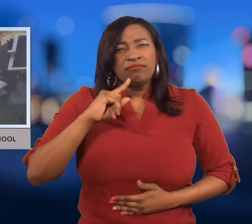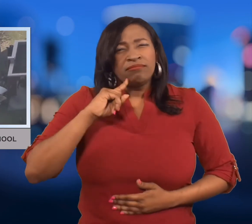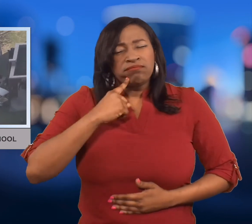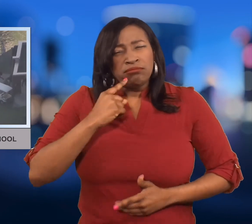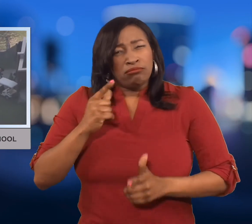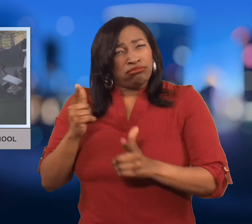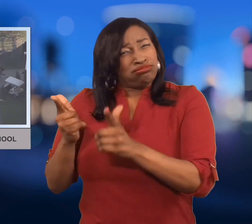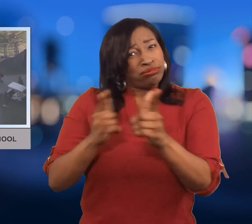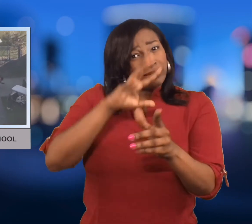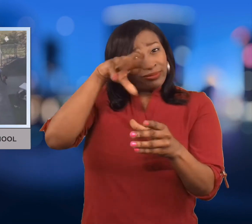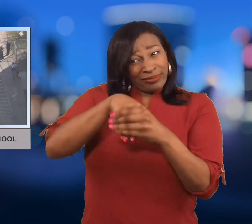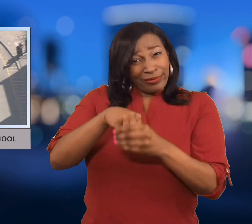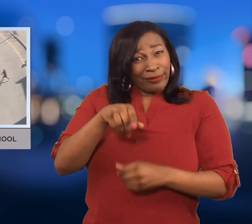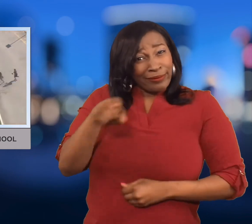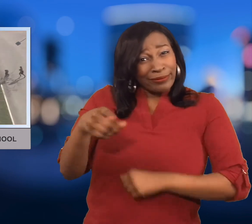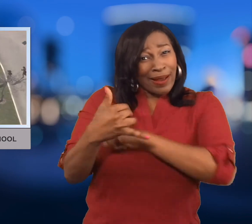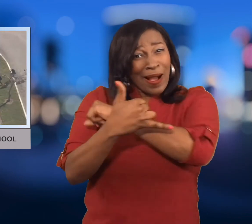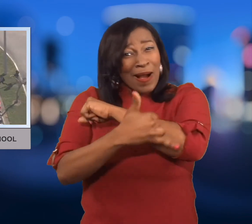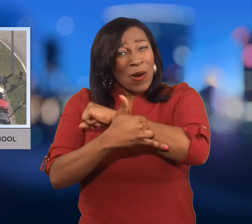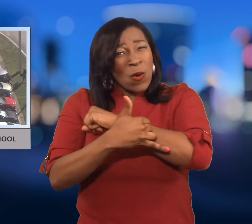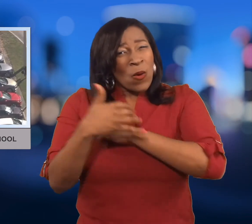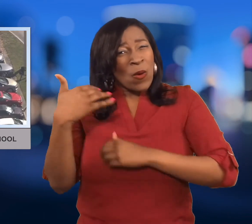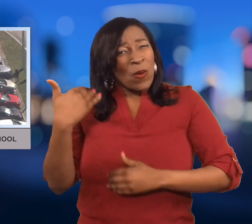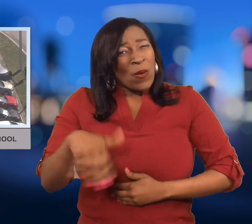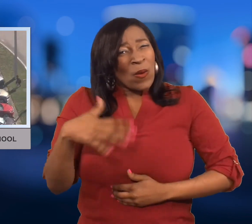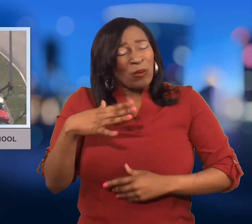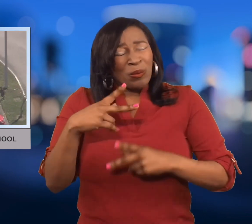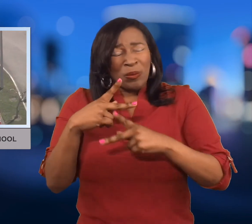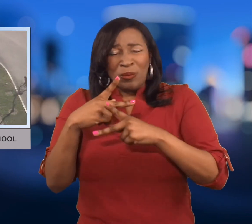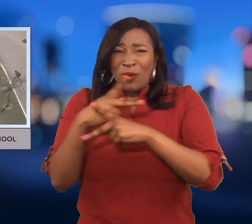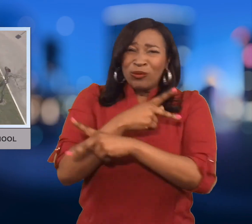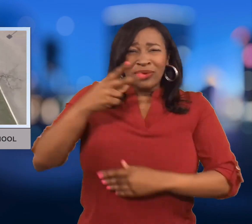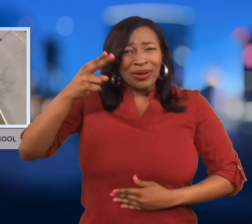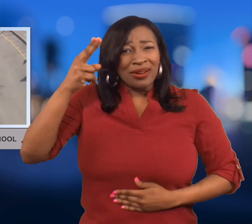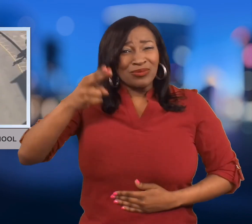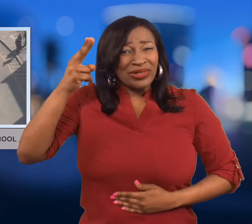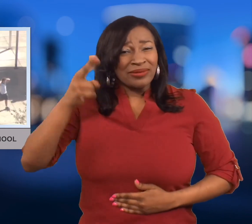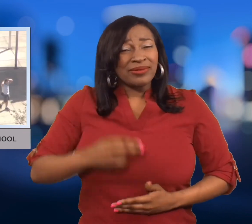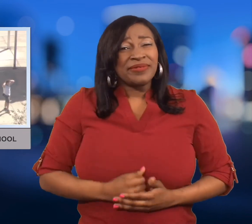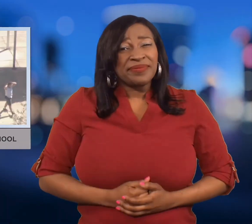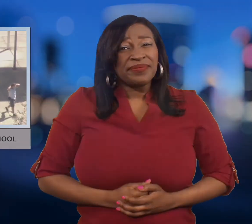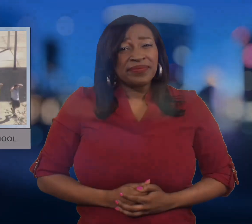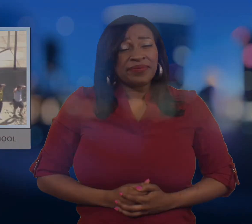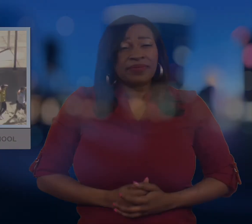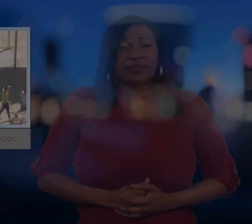Officials say this is the worst mass shooting in Broward County history.